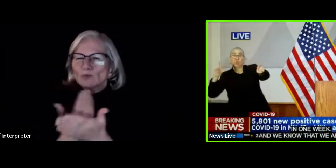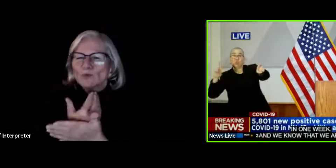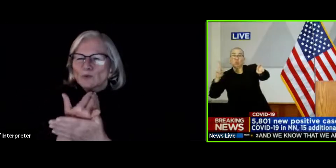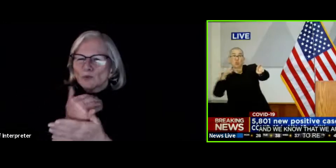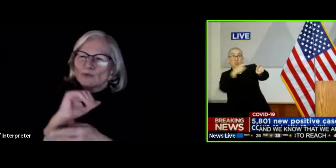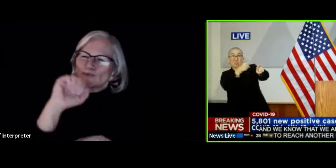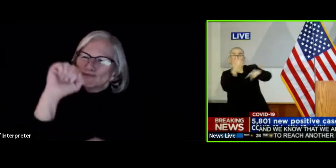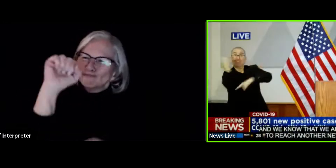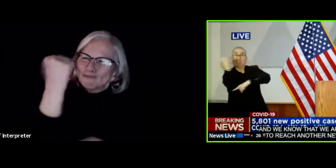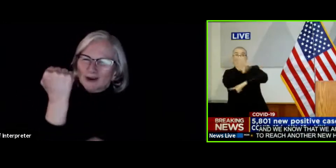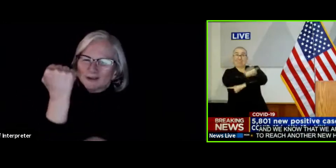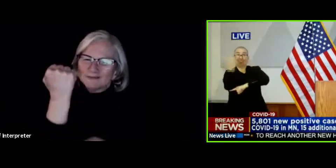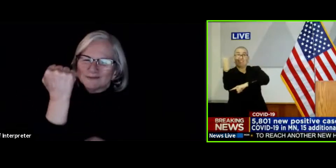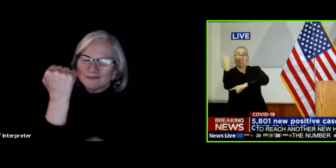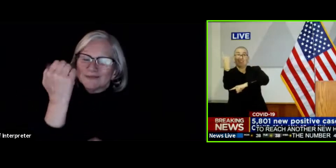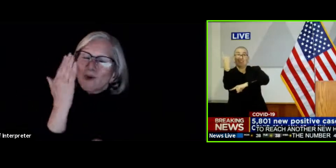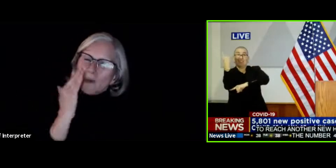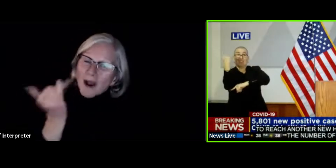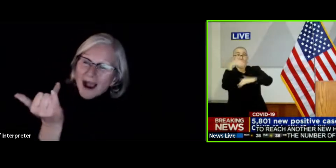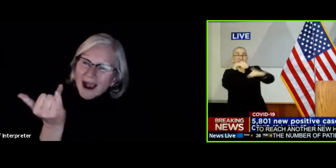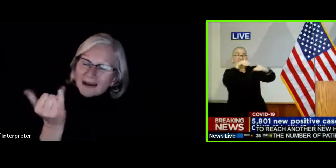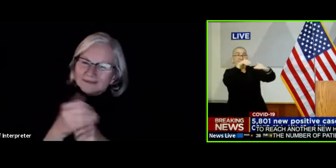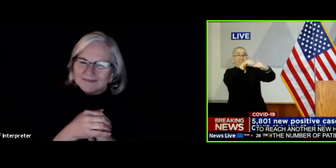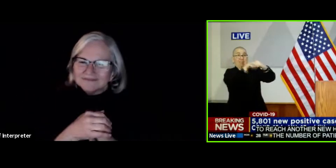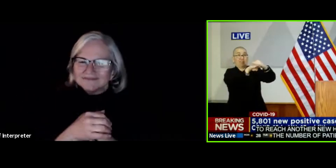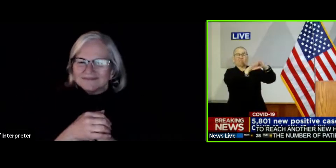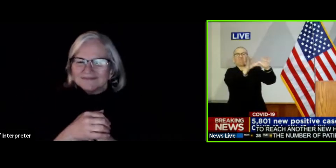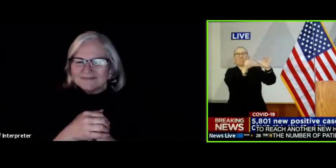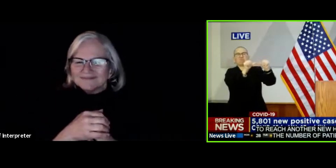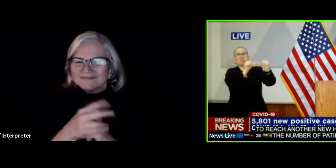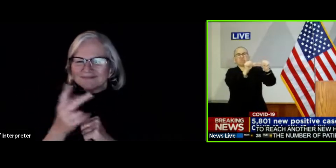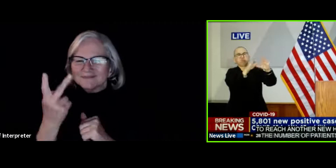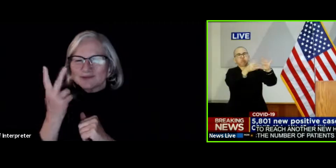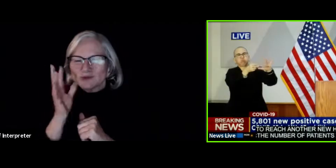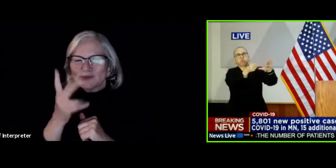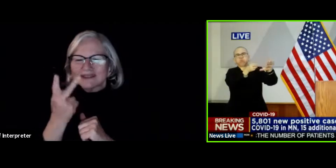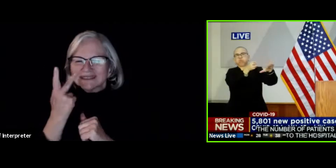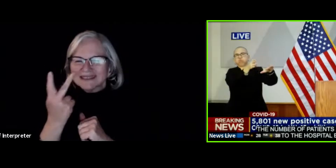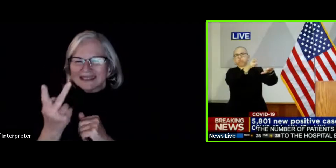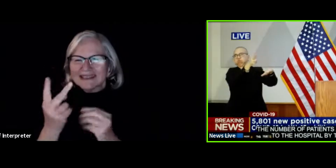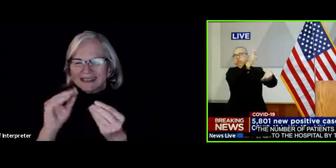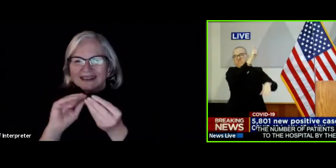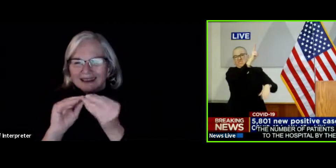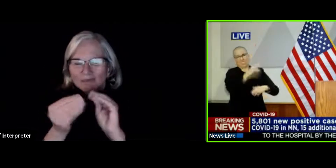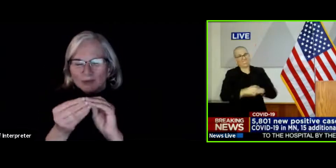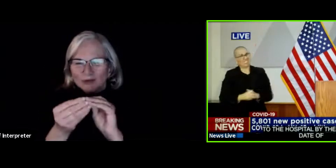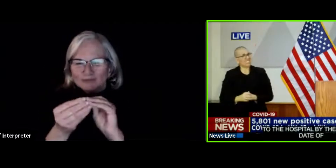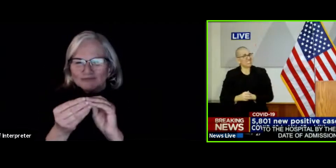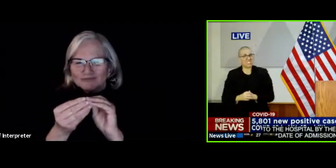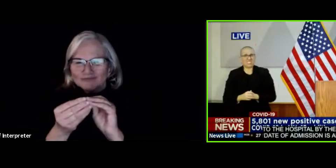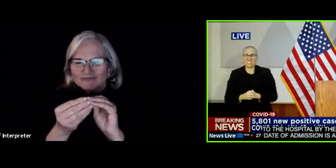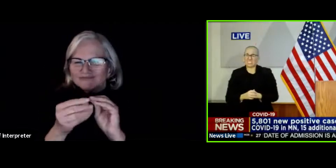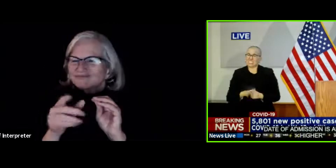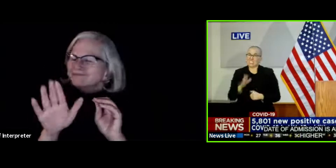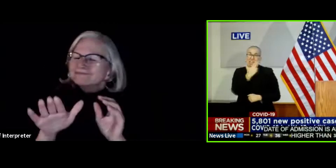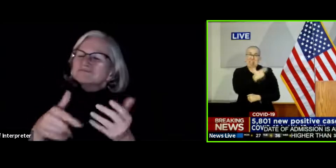HIGHER THAN IT WAS IN THAT LAST WEEK. AGAIN, IT'S REALLY NOT SURPRISING TO SEE HOSPITALIZATIONS SPIKING GIVEN WHAT WE'VE